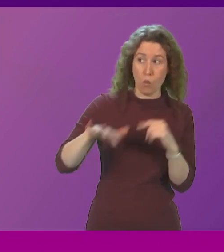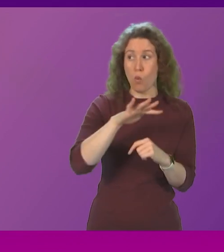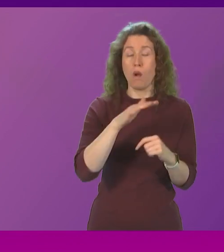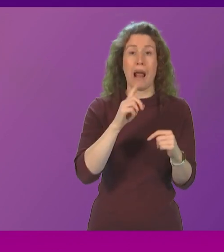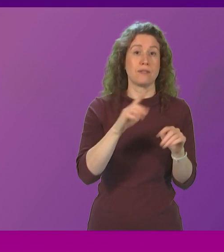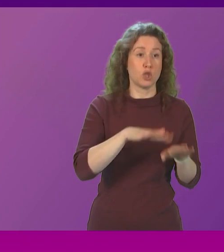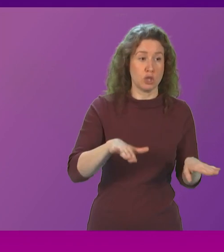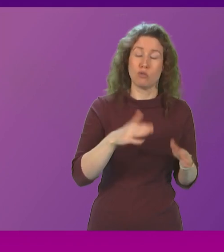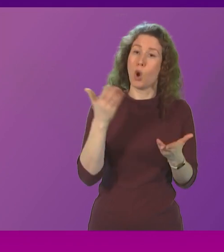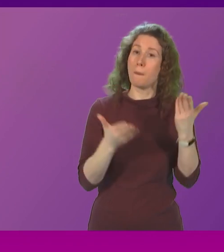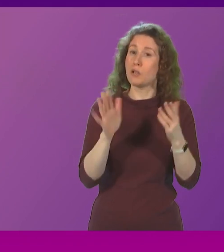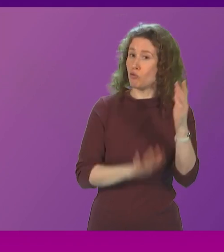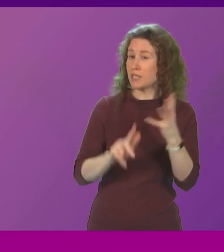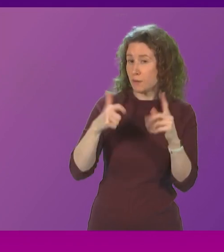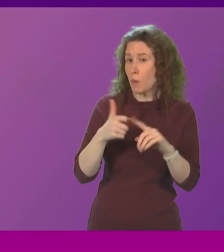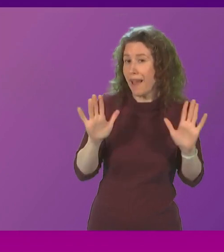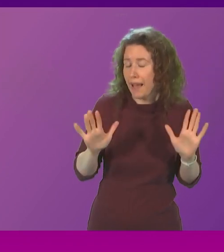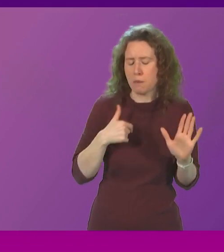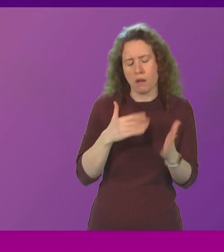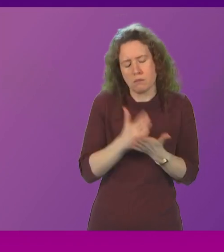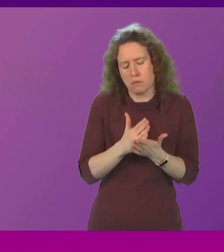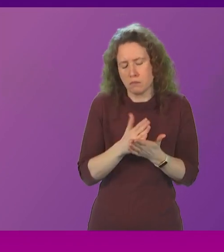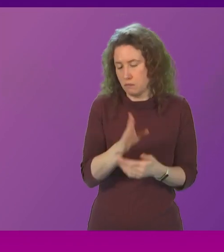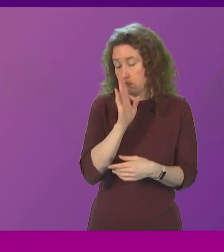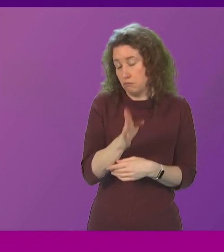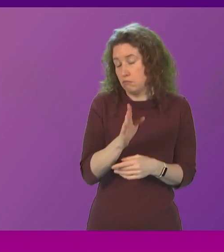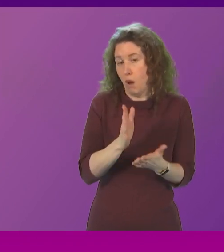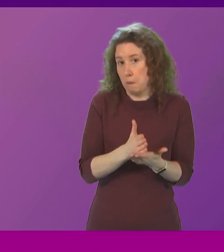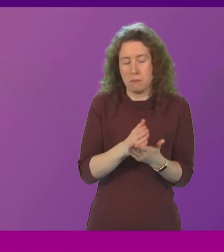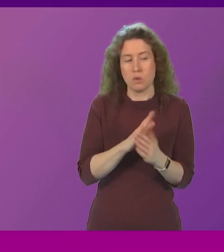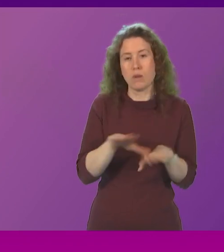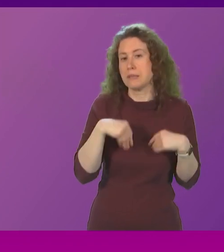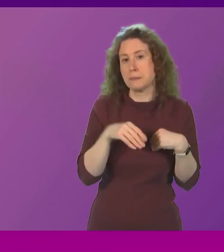but I state fully and unequivocally that they remain unacceptably high.